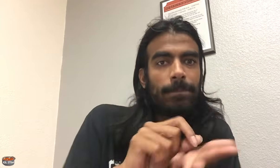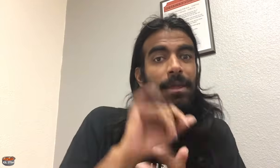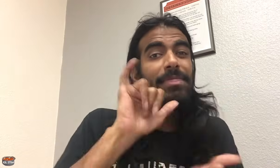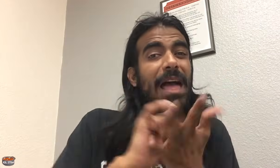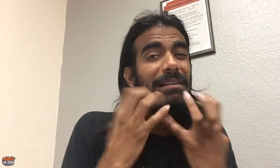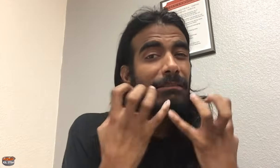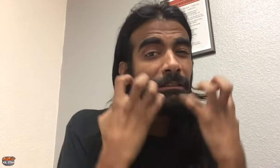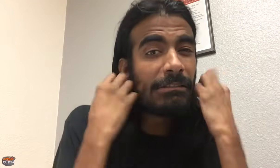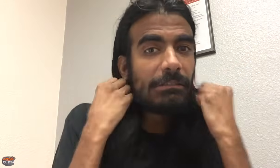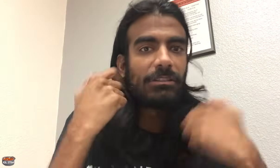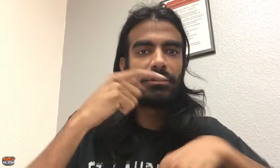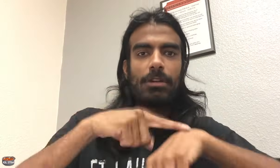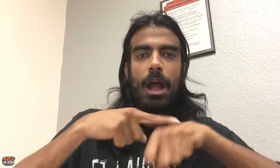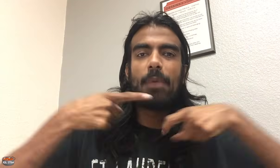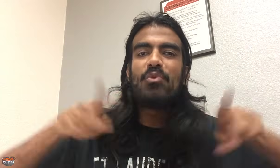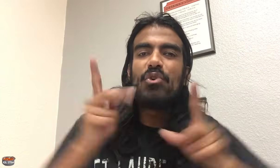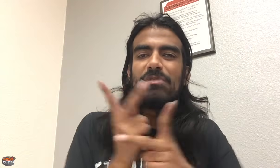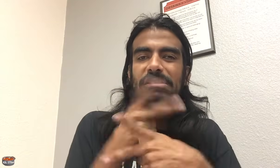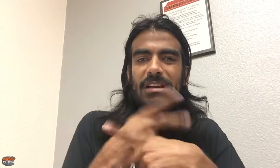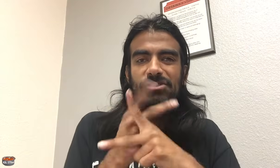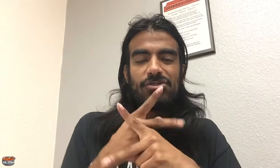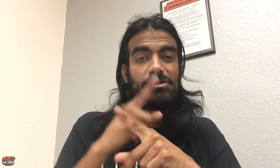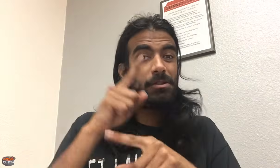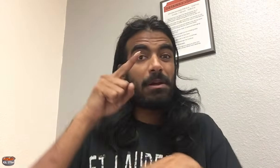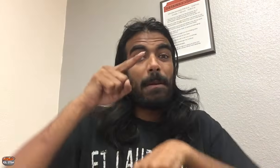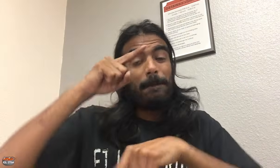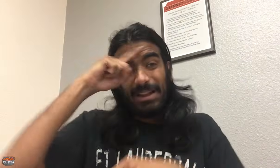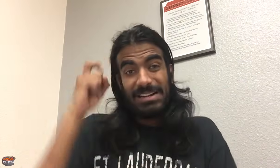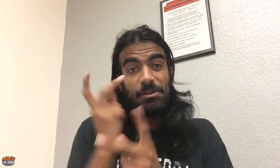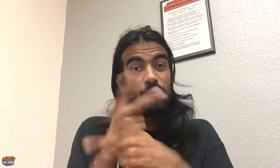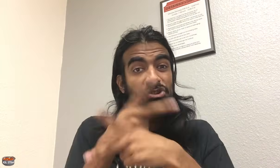other methods of communication and in production,